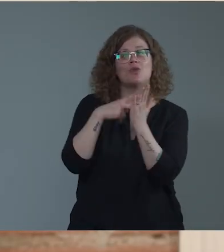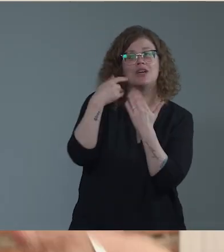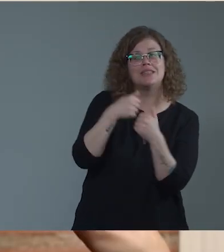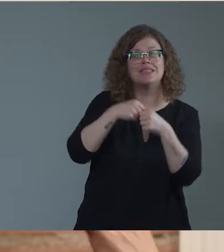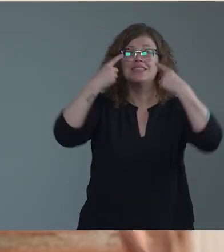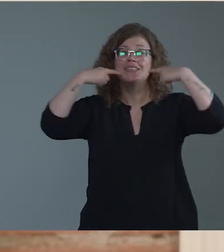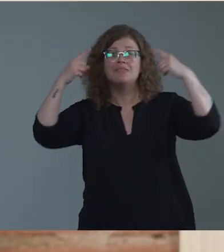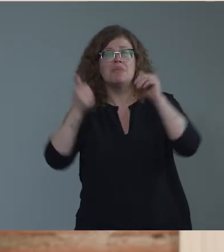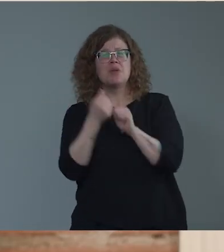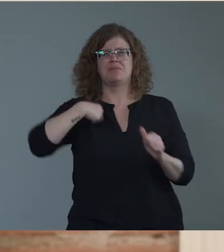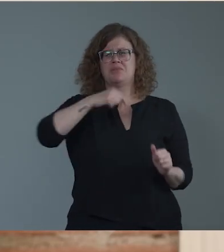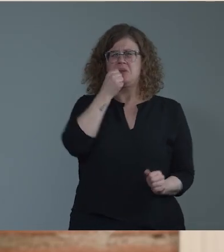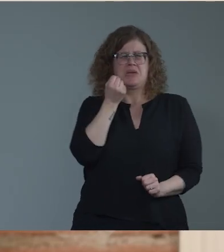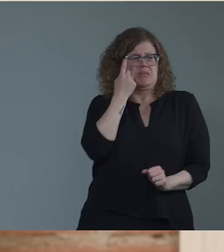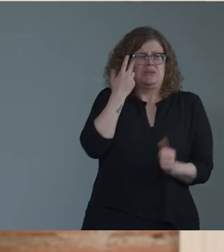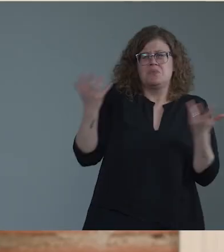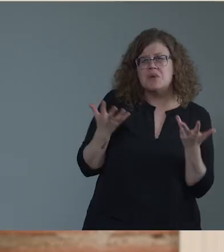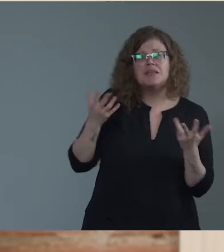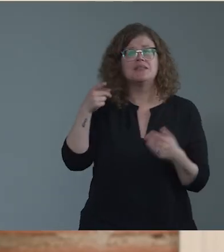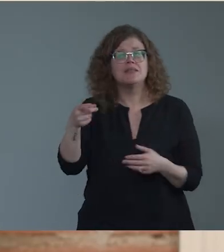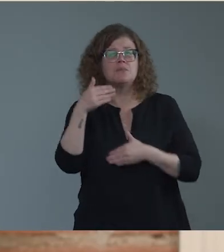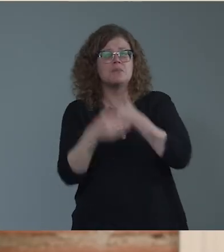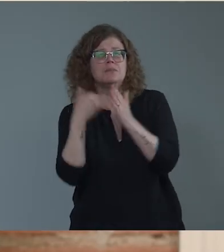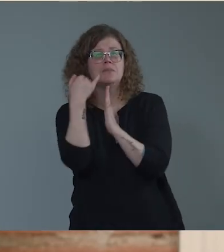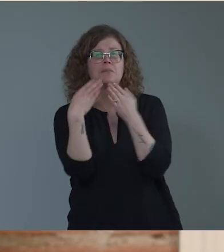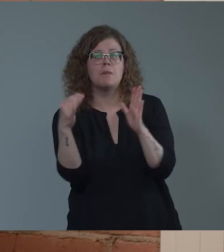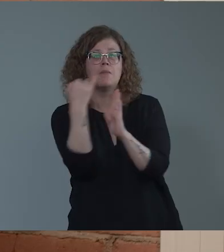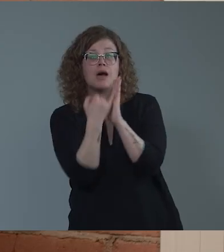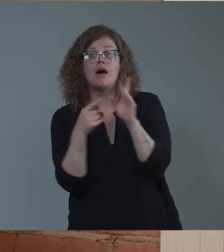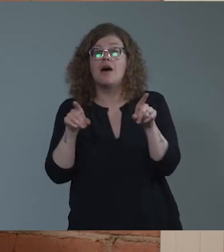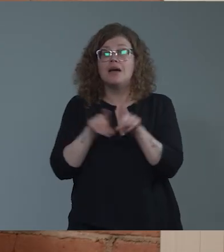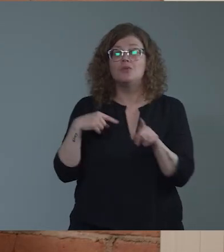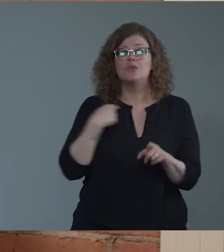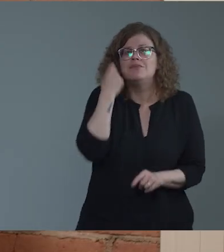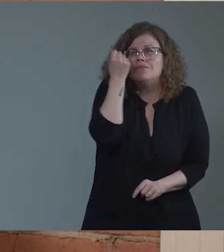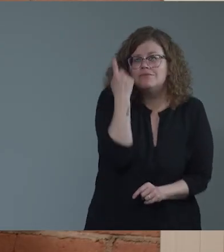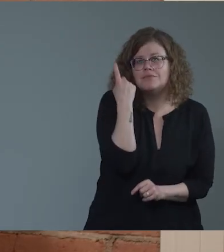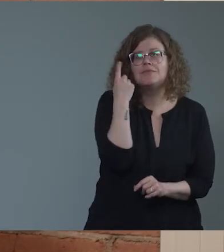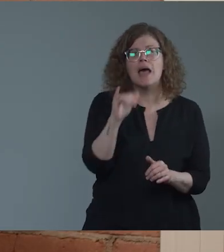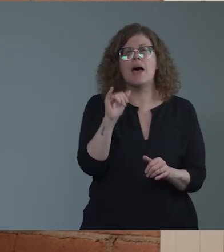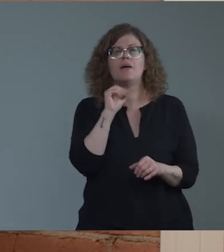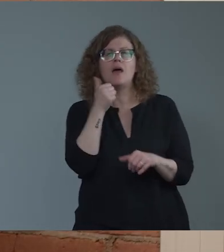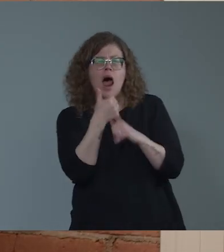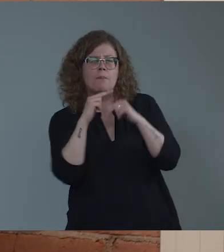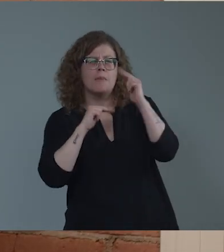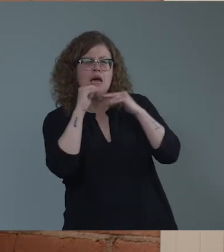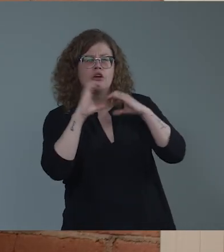but still leave room for the creativity and excitement that an artist brings. Public Art 101 was something that we used to offer live,